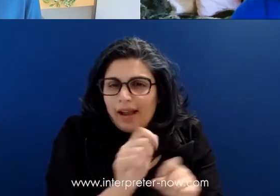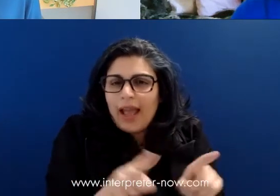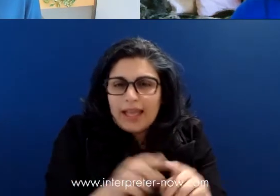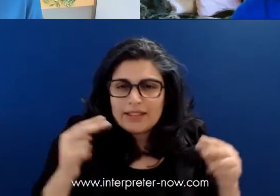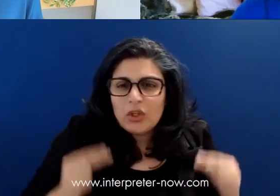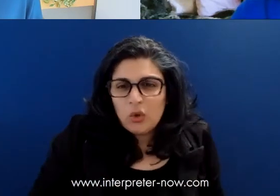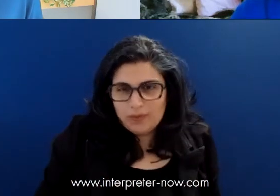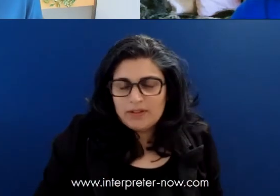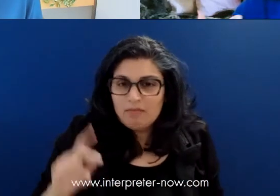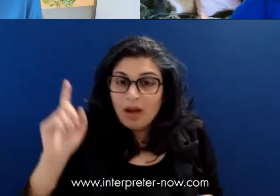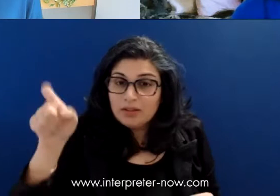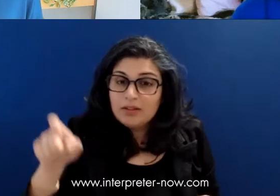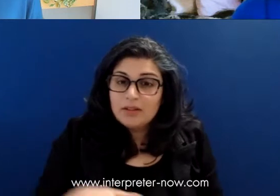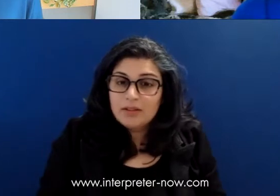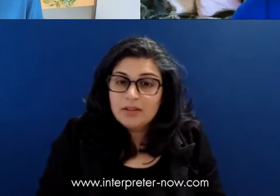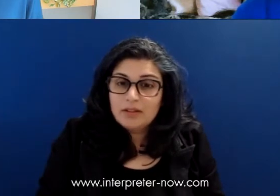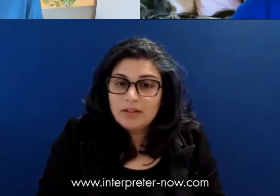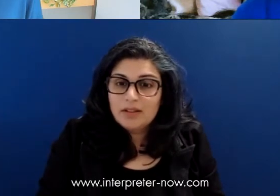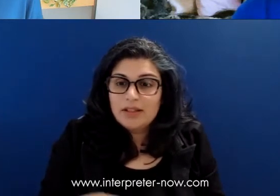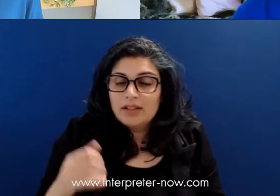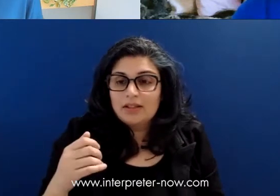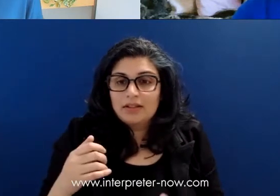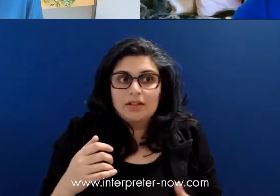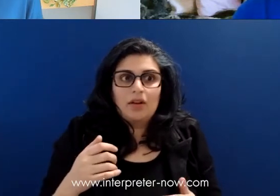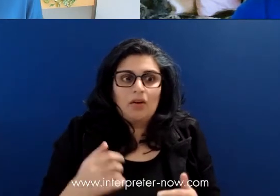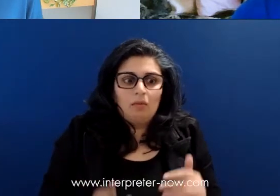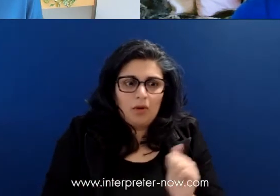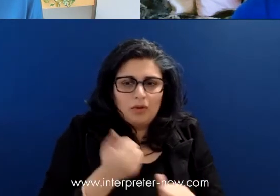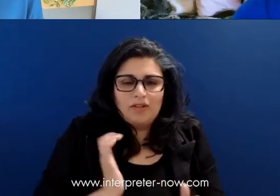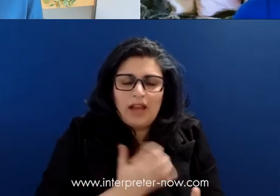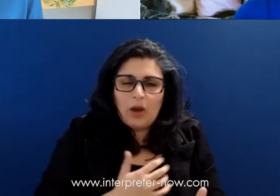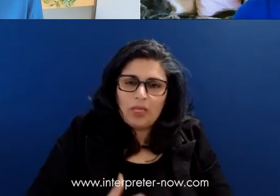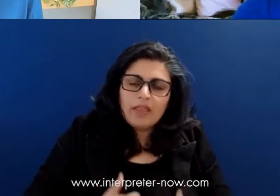So, if we're going to be spending most of our life, or the vast majority of our life,